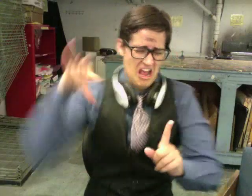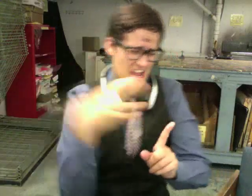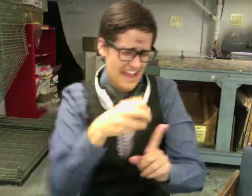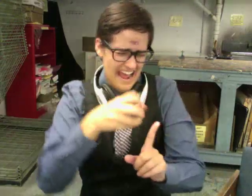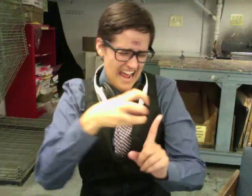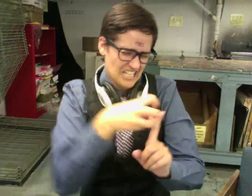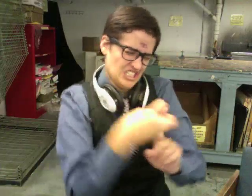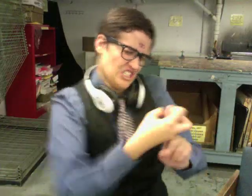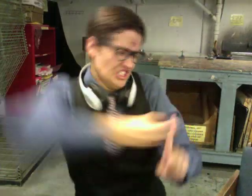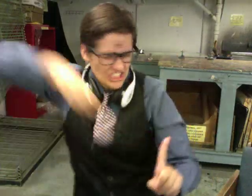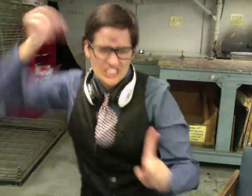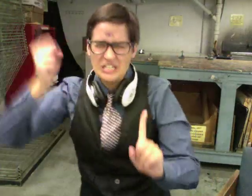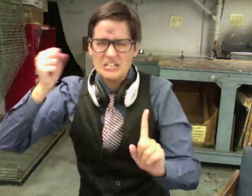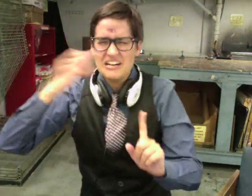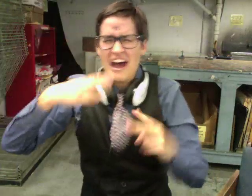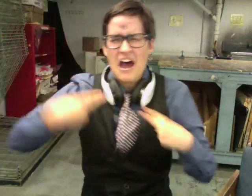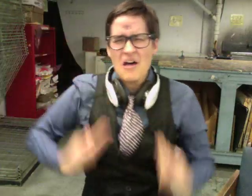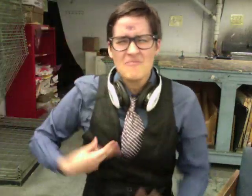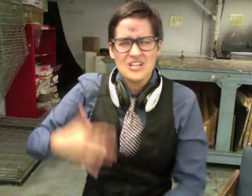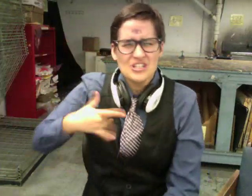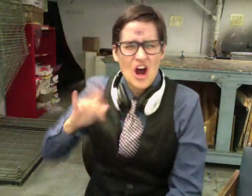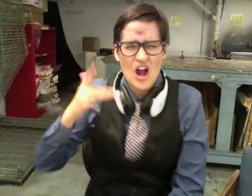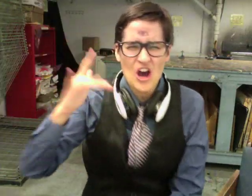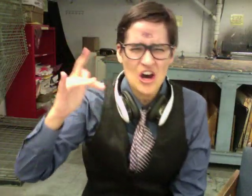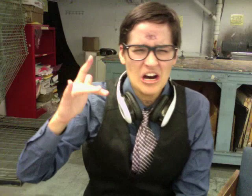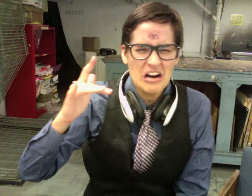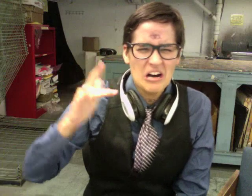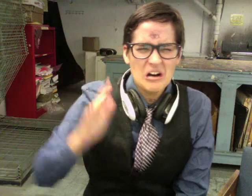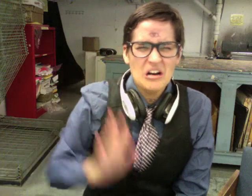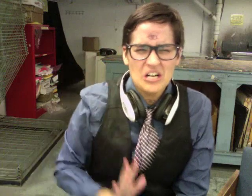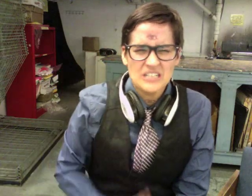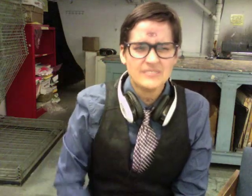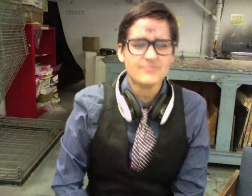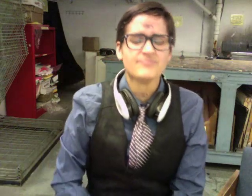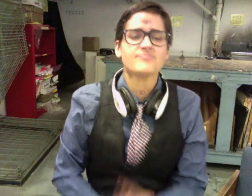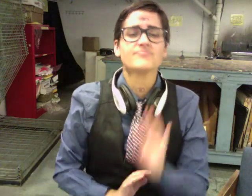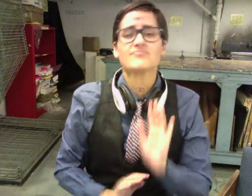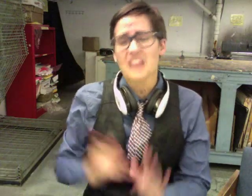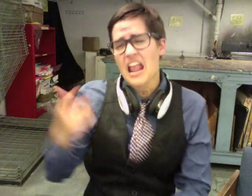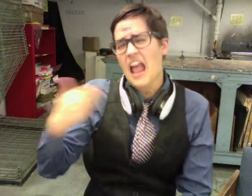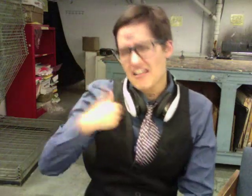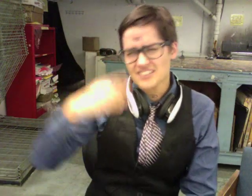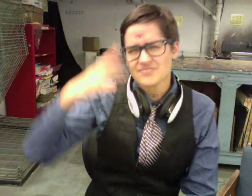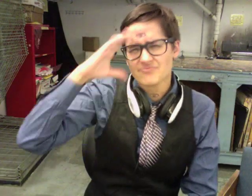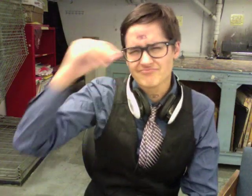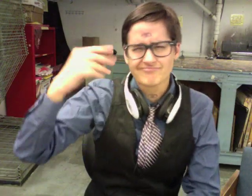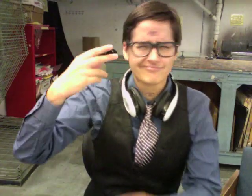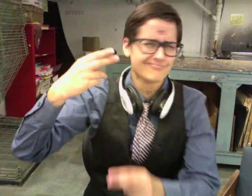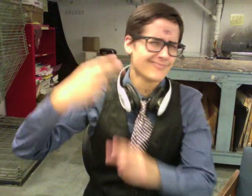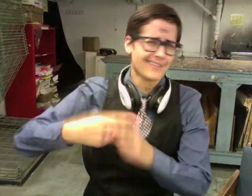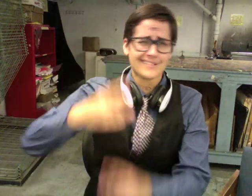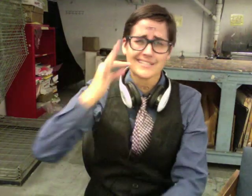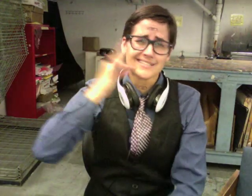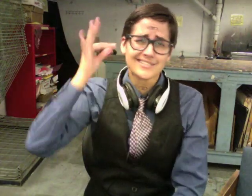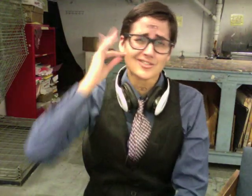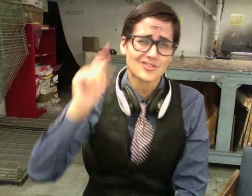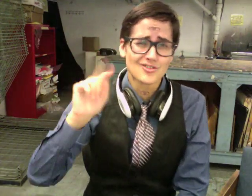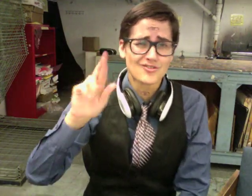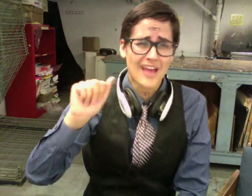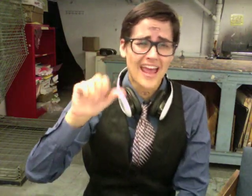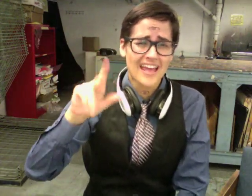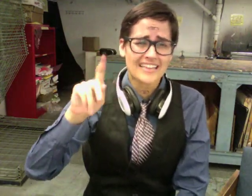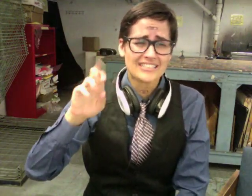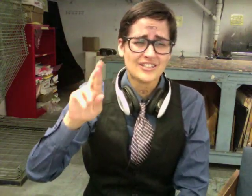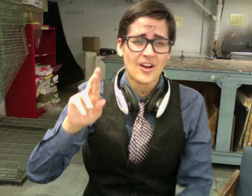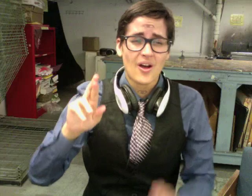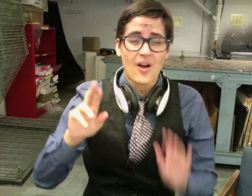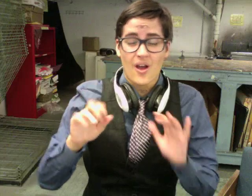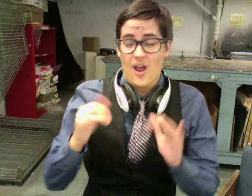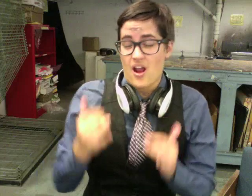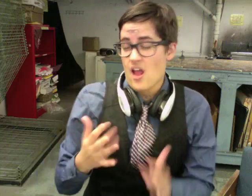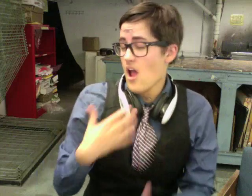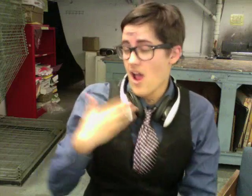being destroyed through black magic. The Indian tracker...now, I don't know if you've seen